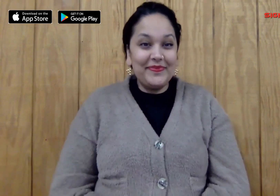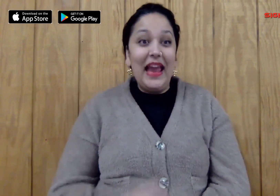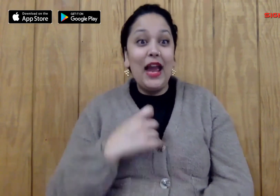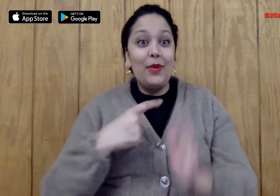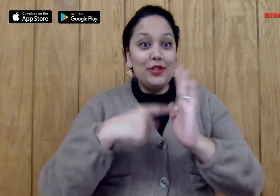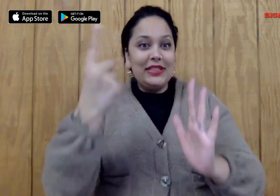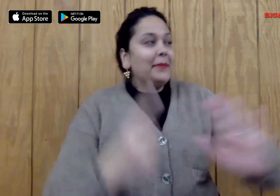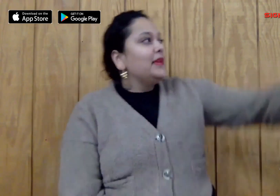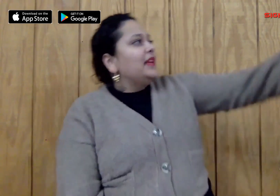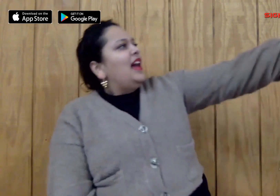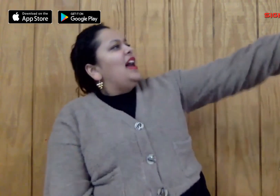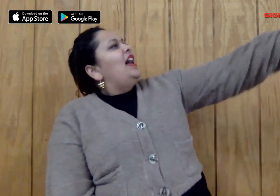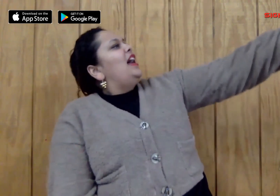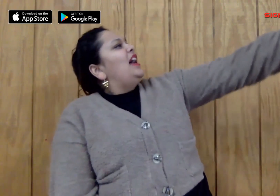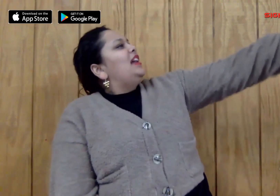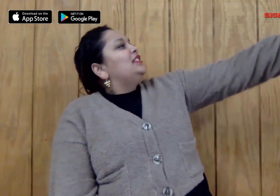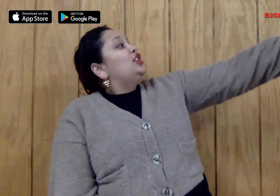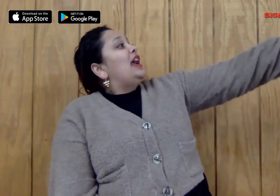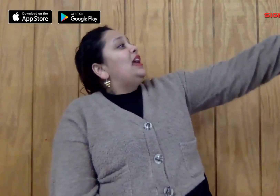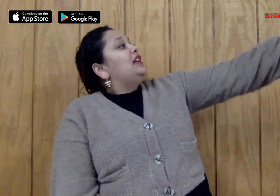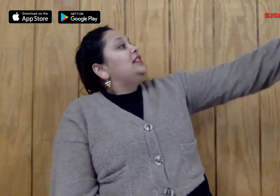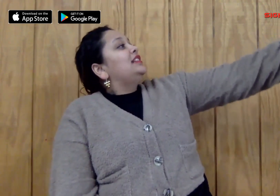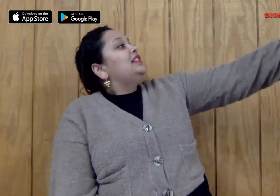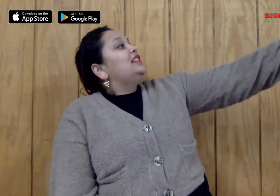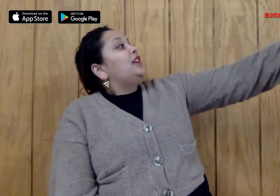Oh, I want to show you something. Hey, come here.